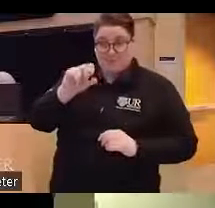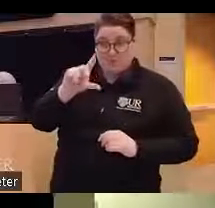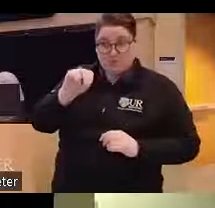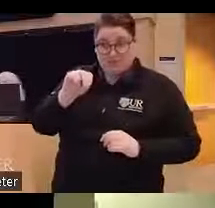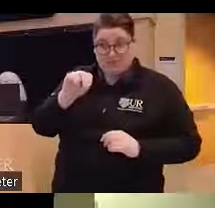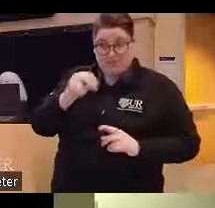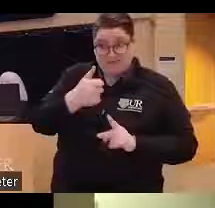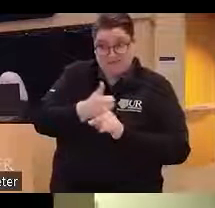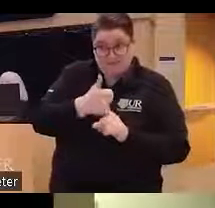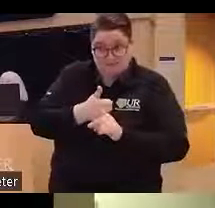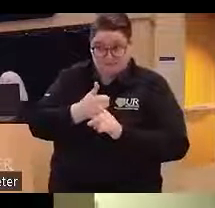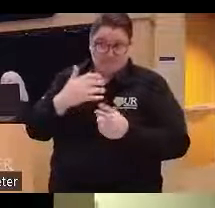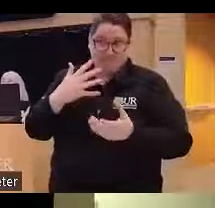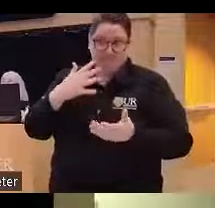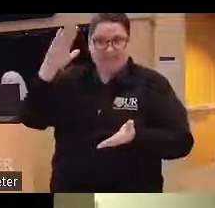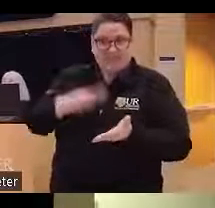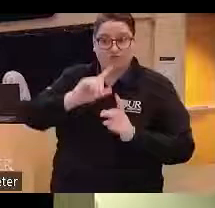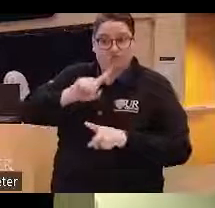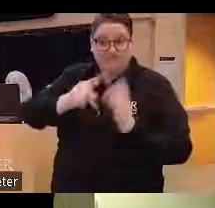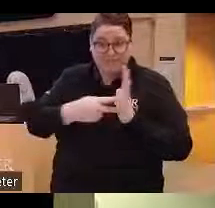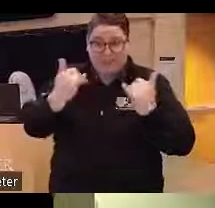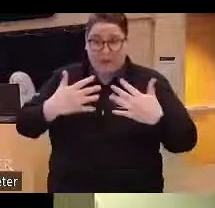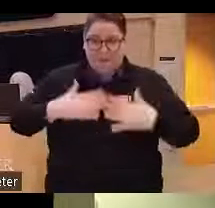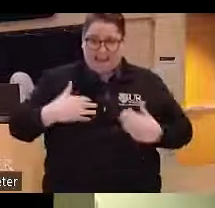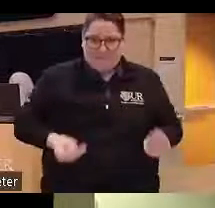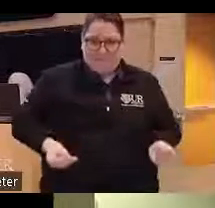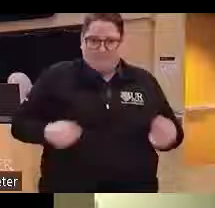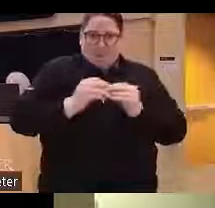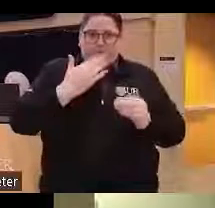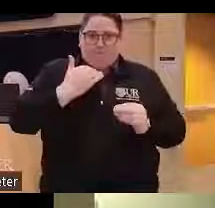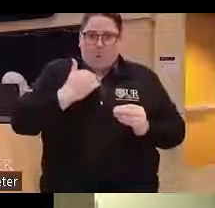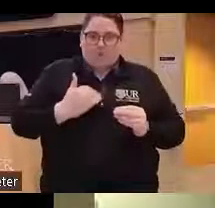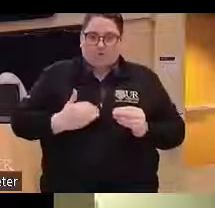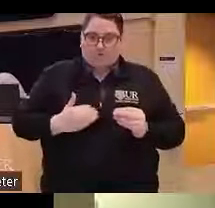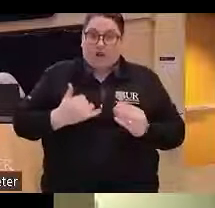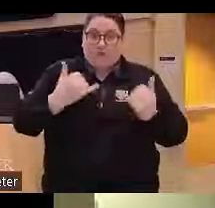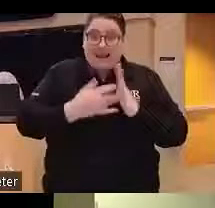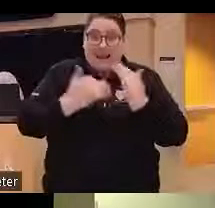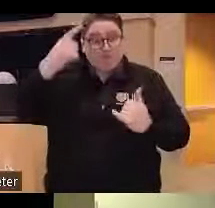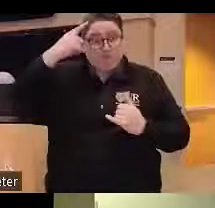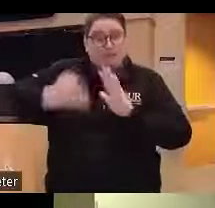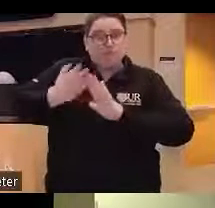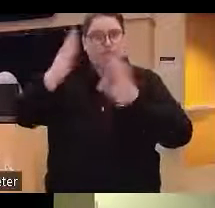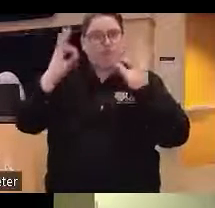can be protective likewise storing fat in the abdomen um or if somebody's going to kind of hit